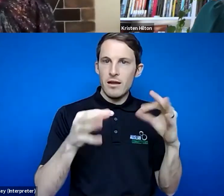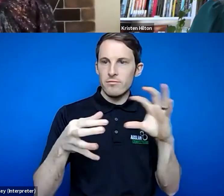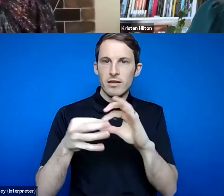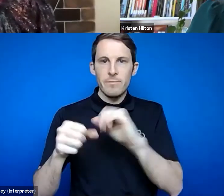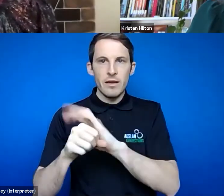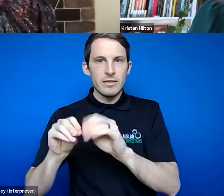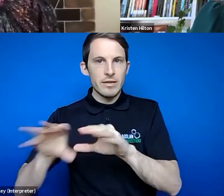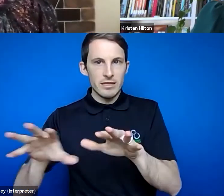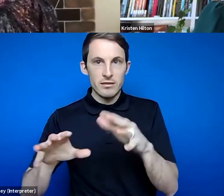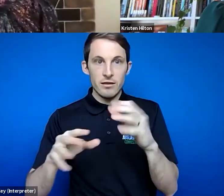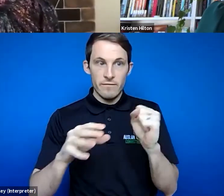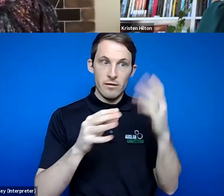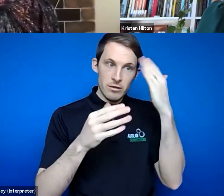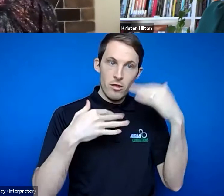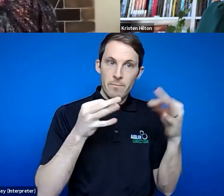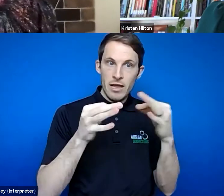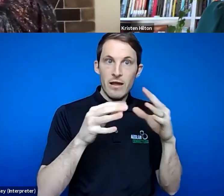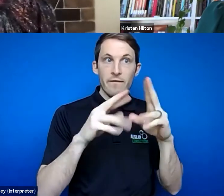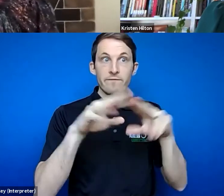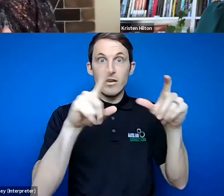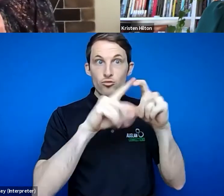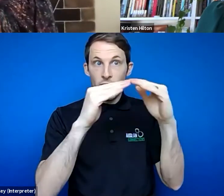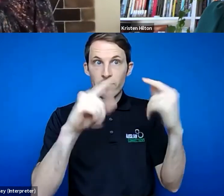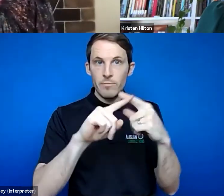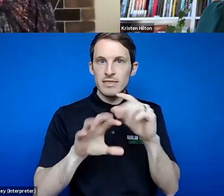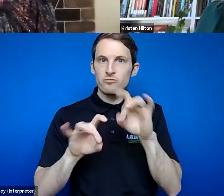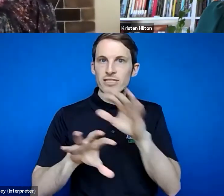Governments state and federal, and that's to be applauded too. But that doesn't mean